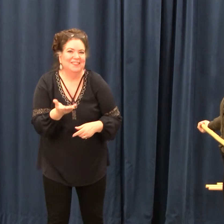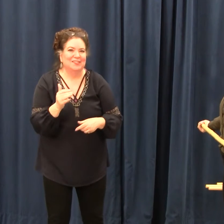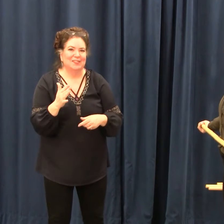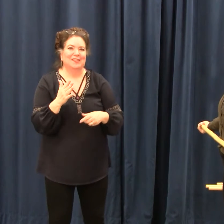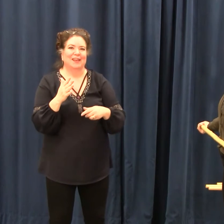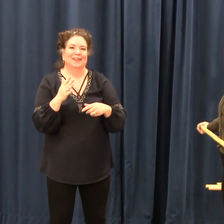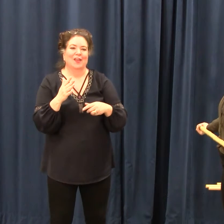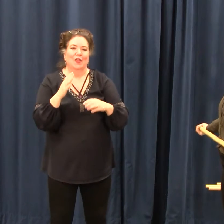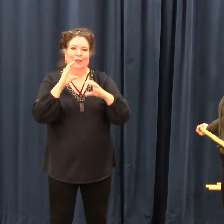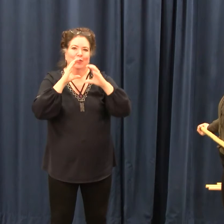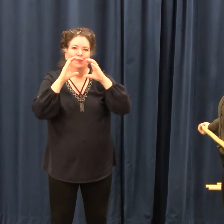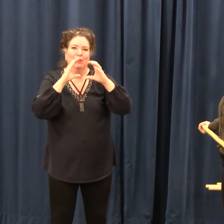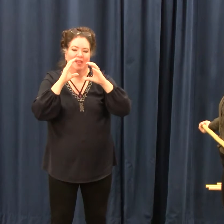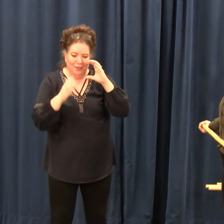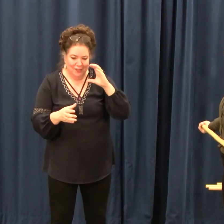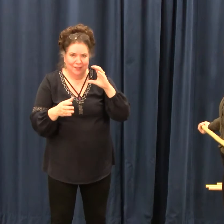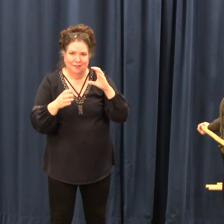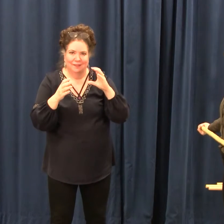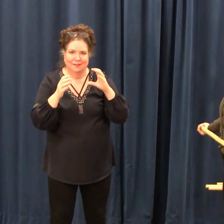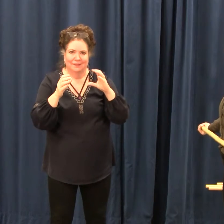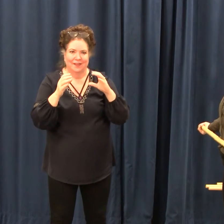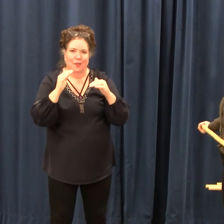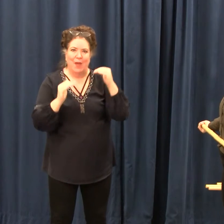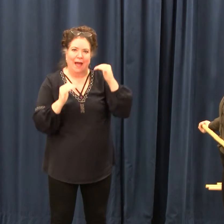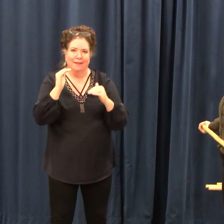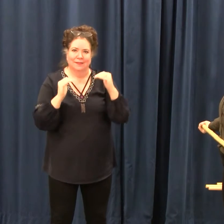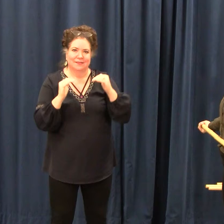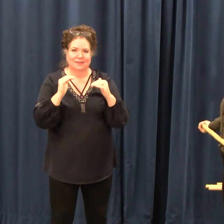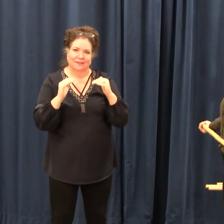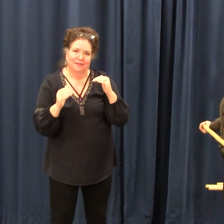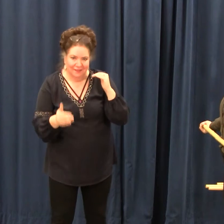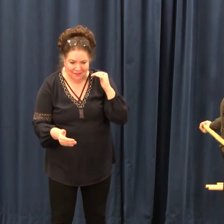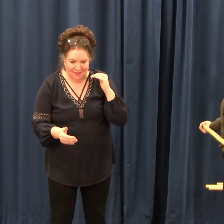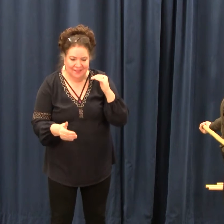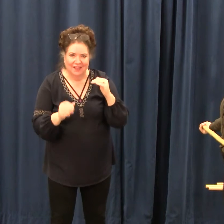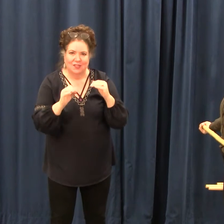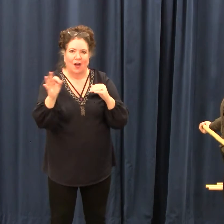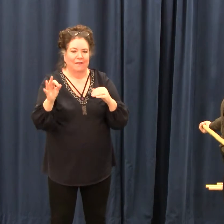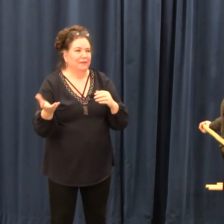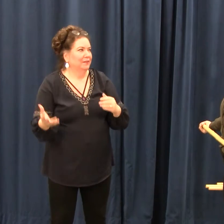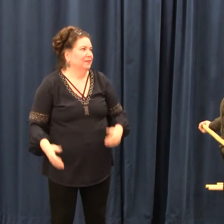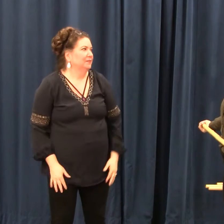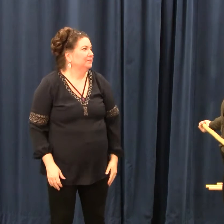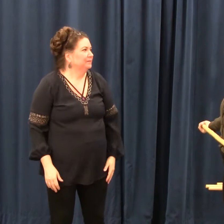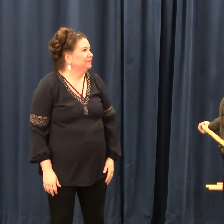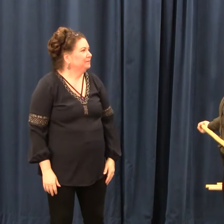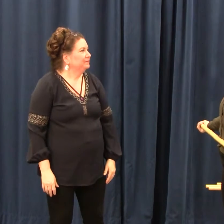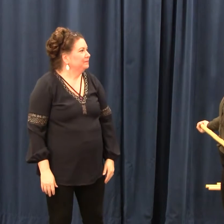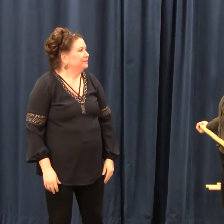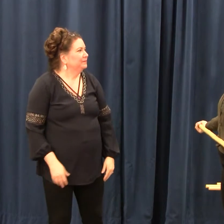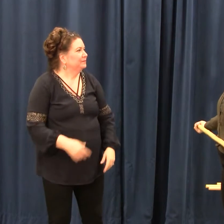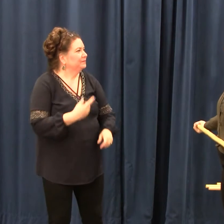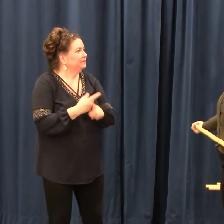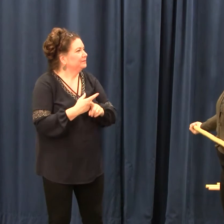it's just that the communication, the balance is off. (Heather) Right! Now,